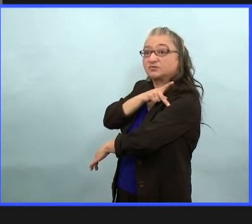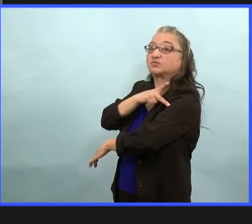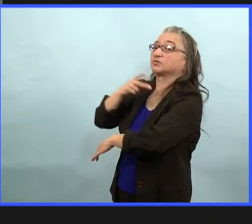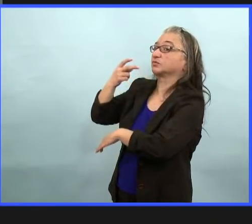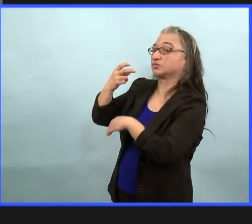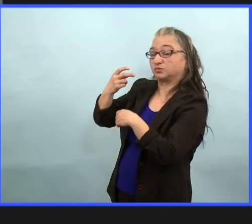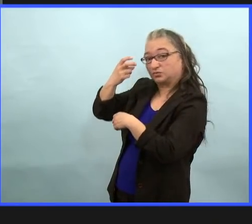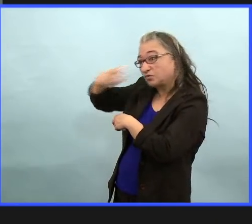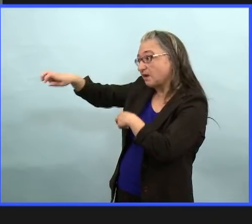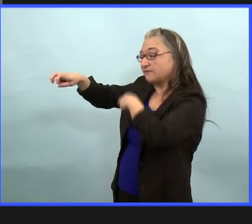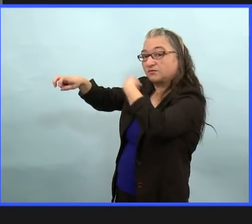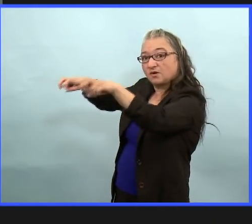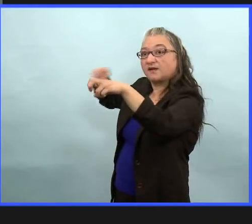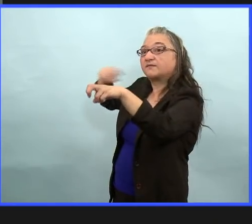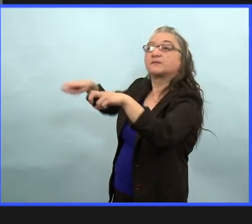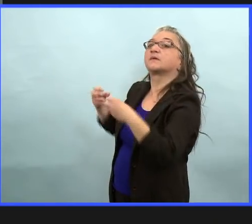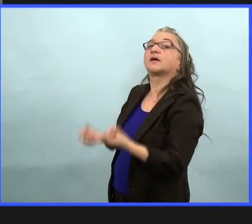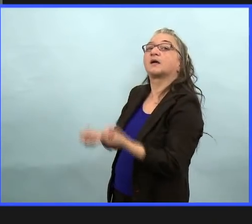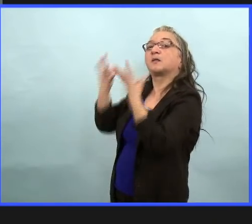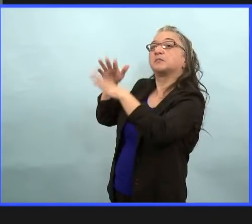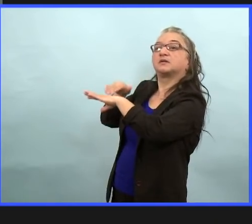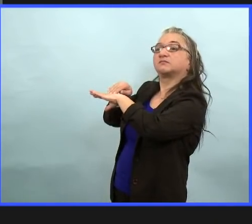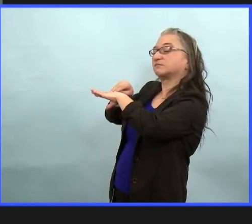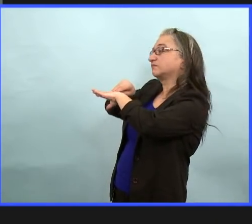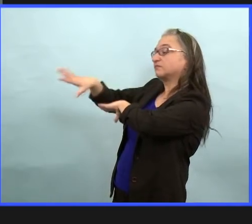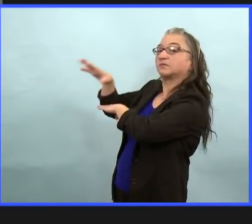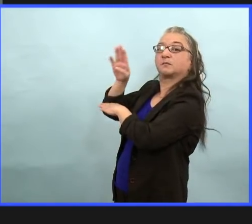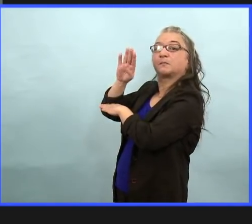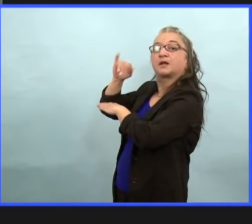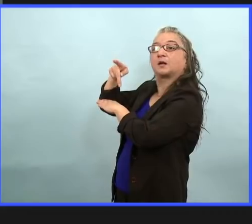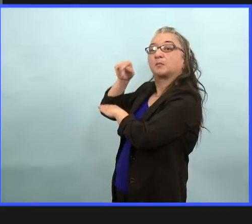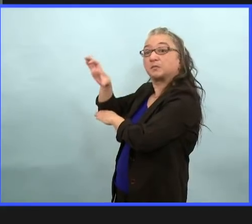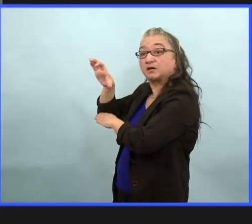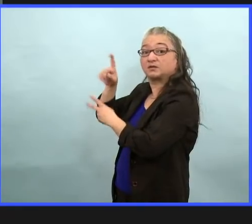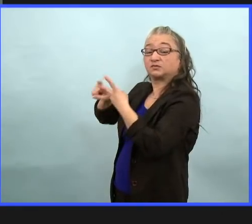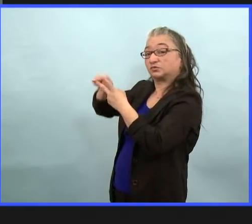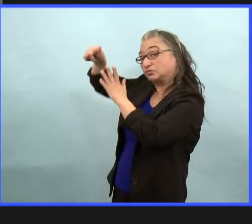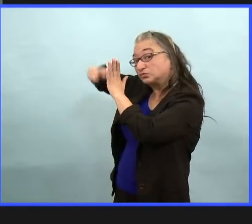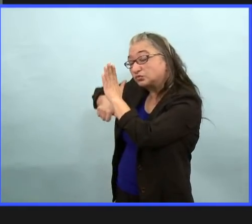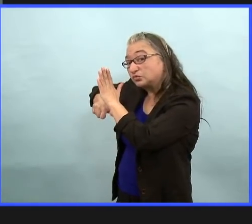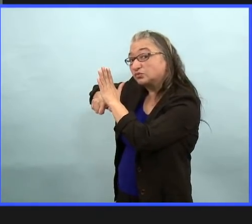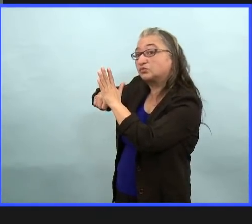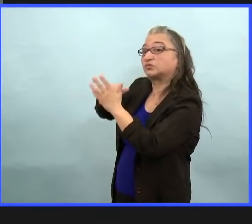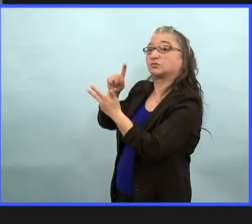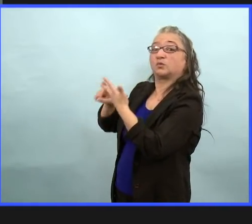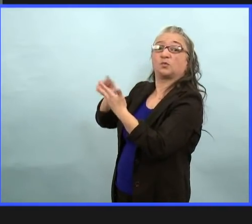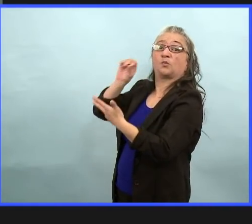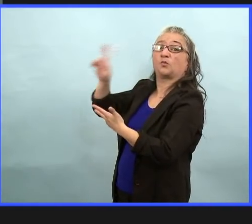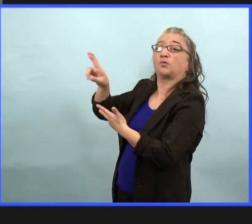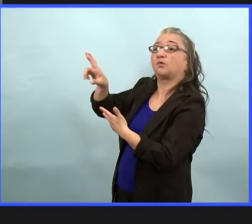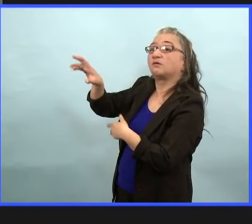the uh surgery and diagnostic weight uh wait list on on those communities as well